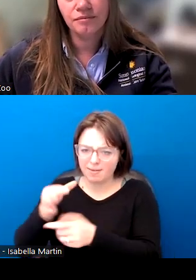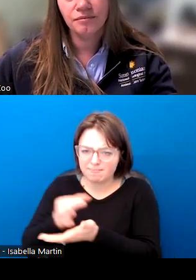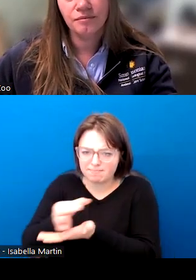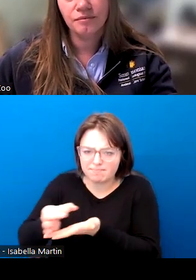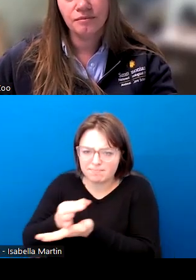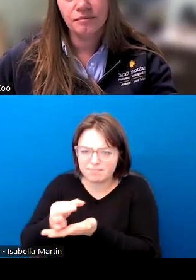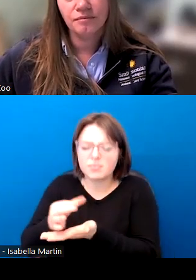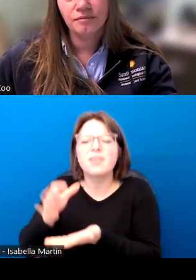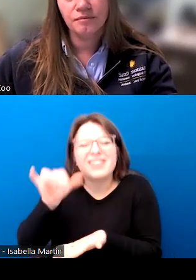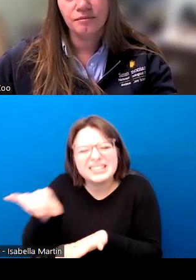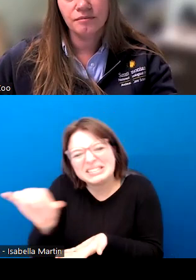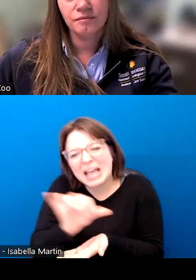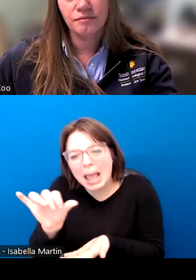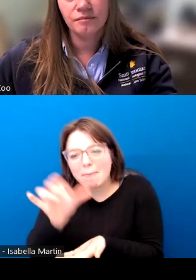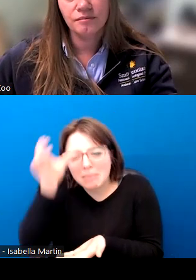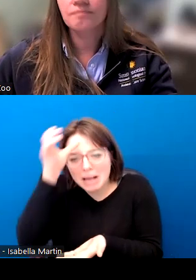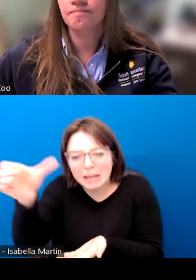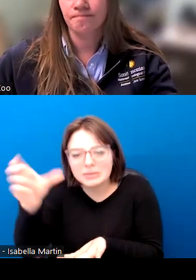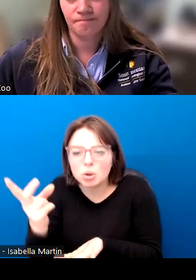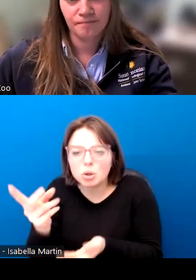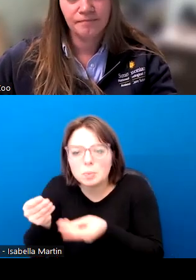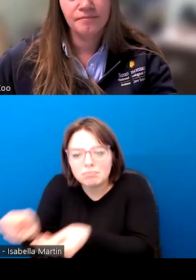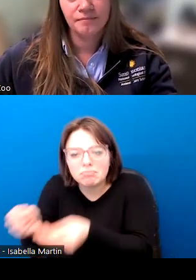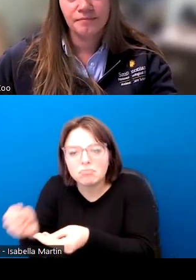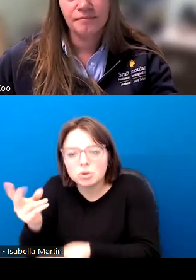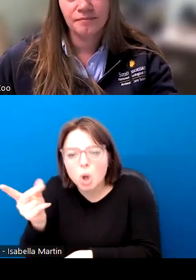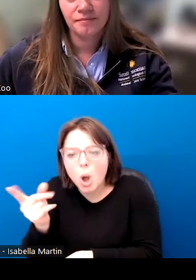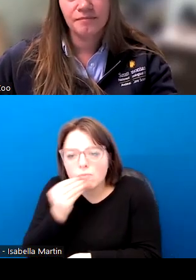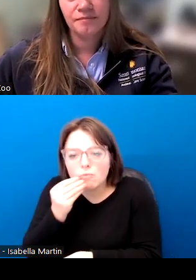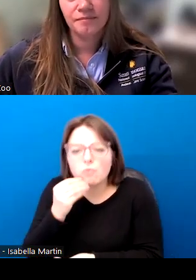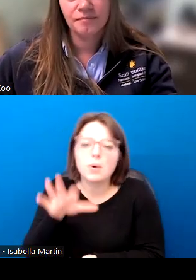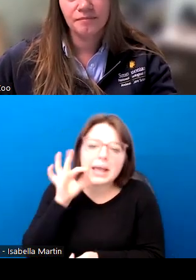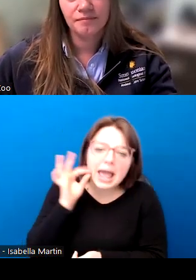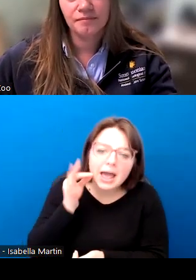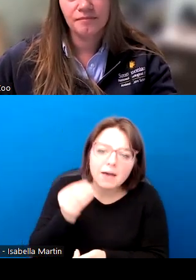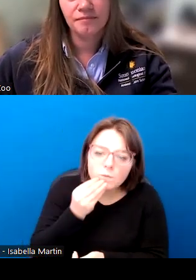that you might be feeding your dogs your cats, but specially designed nutritionally for these